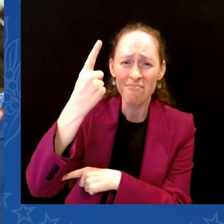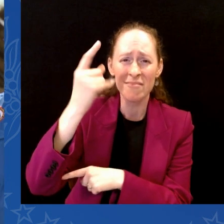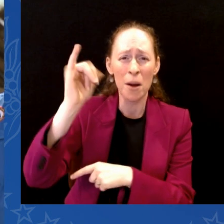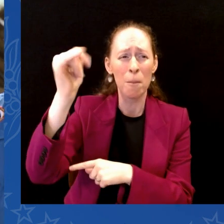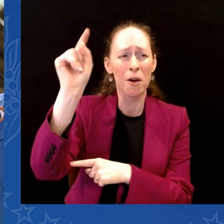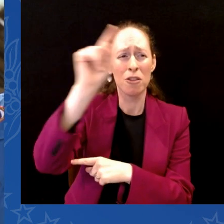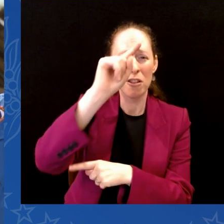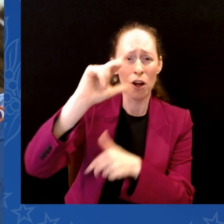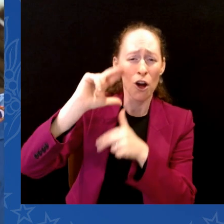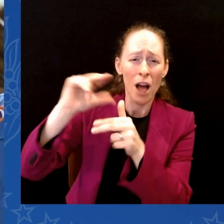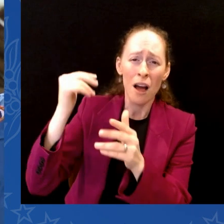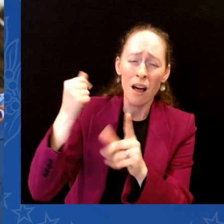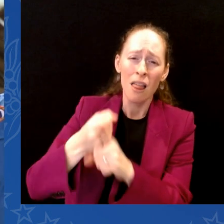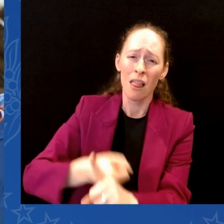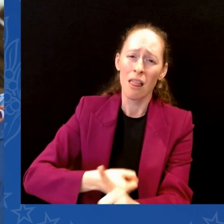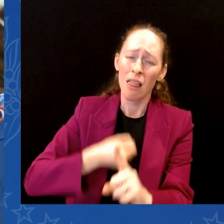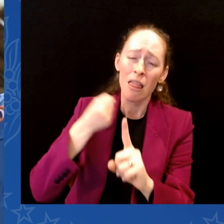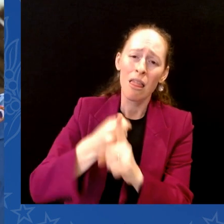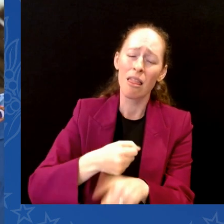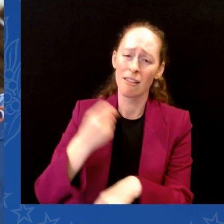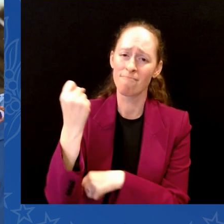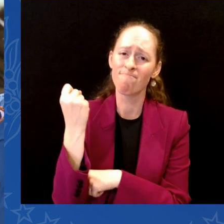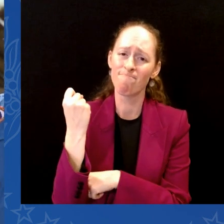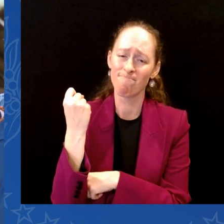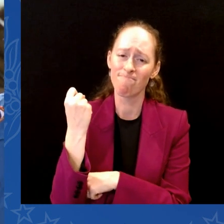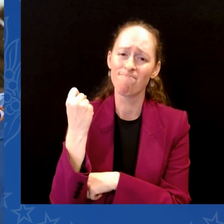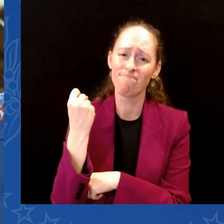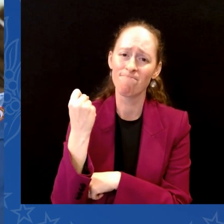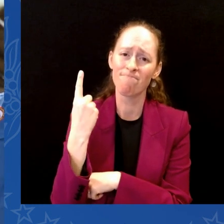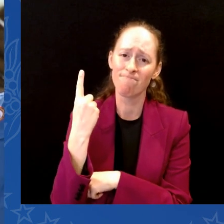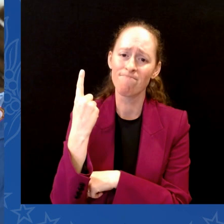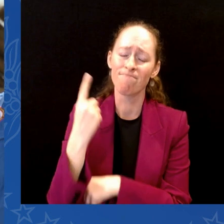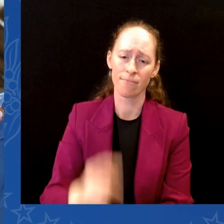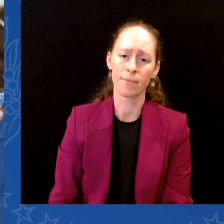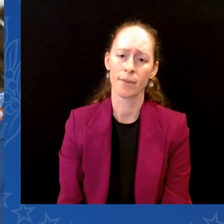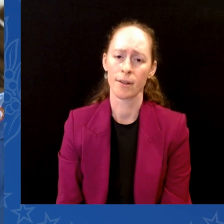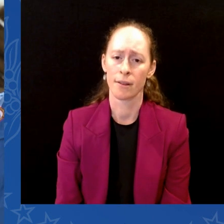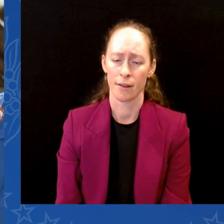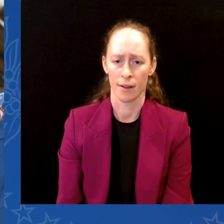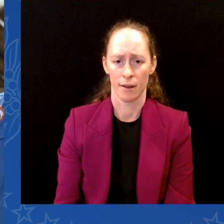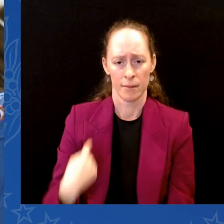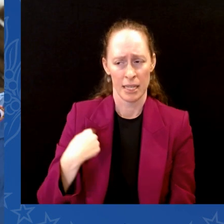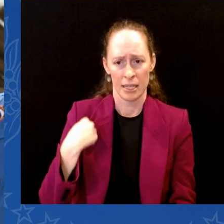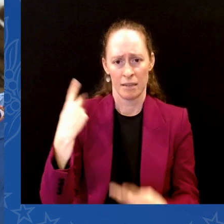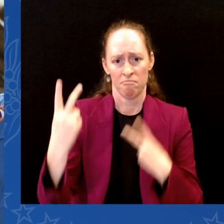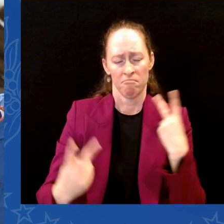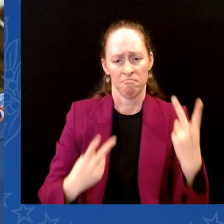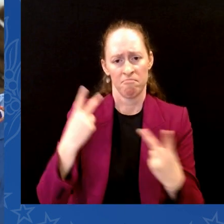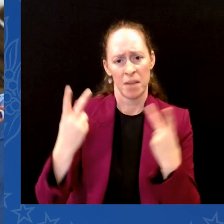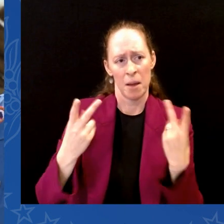You know, I've -- I've been out, I guess now, 9, 10, maybe -- depending on how you count them --